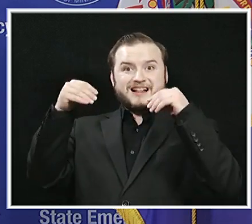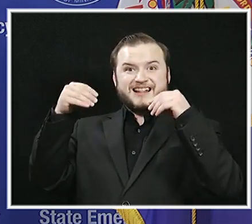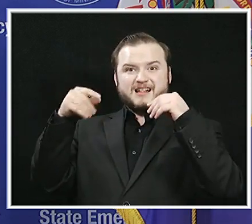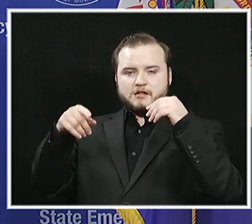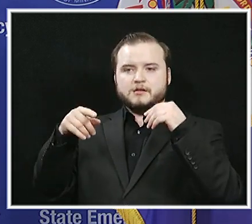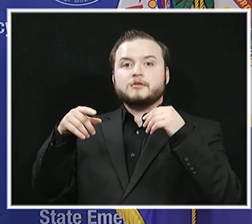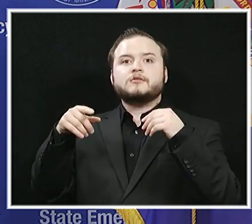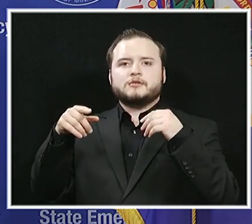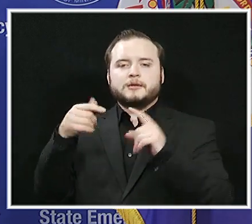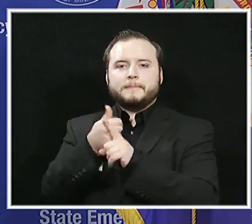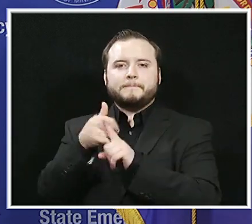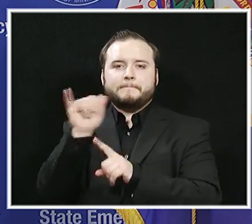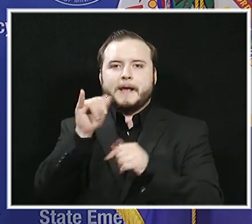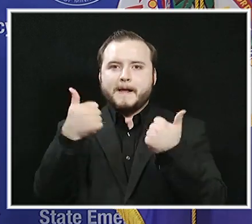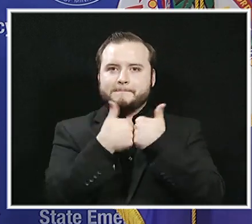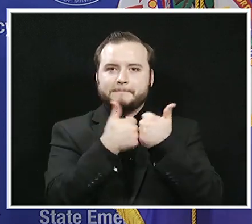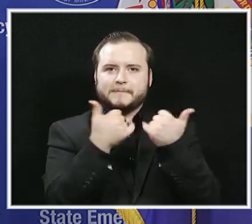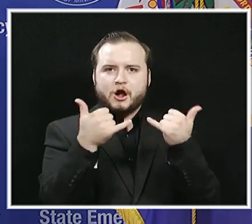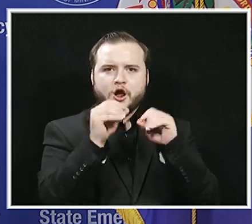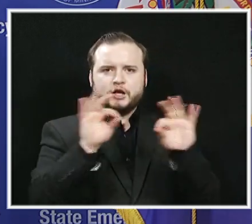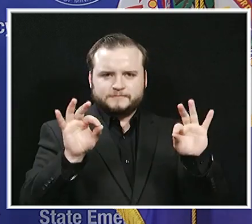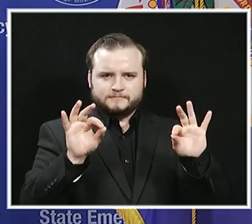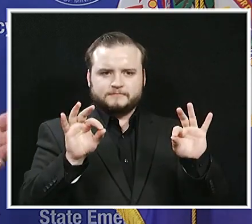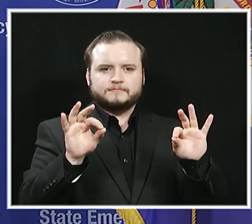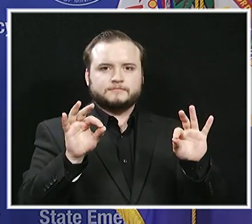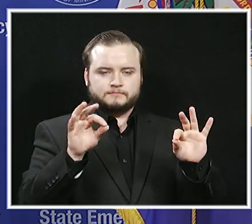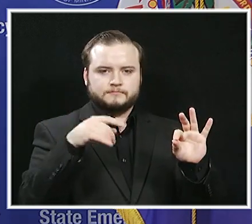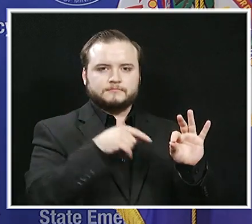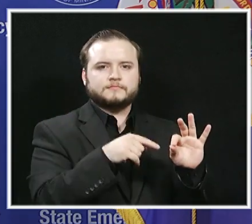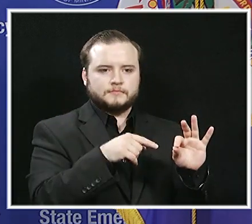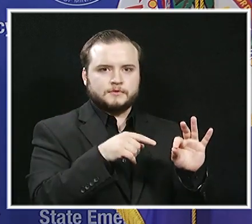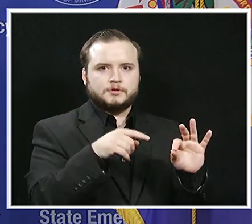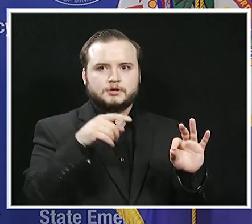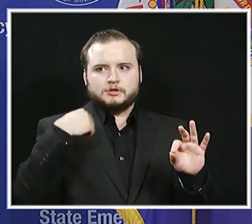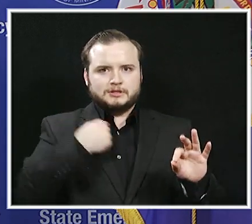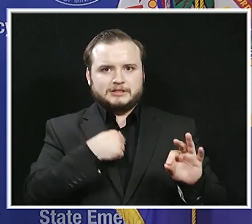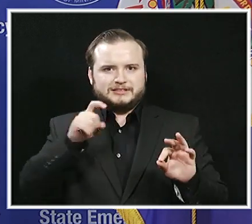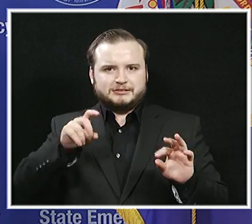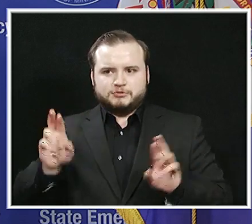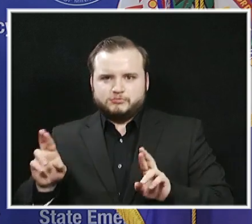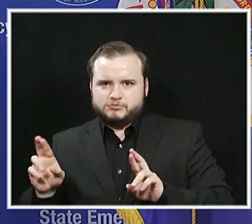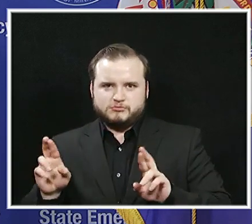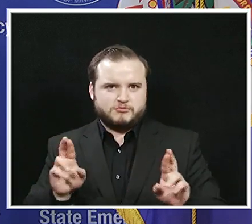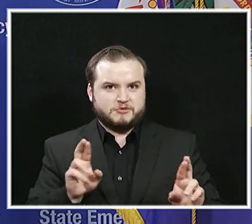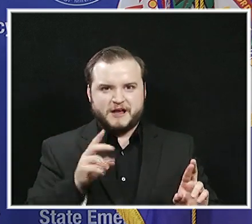My football analogy was like this is sort of like putting retail in the final game of the playoffs, this